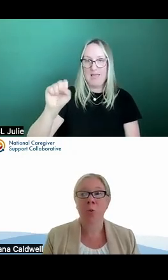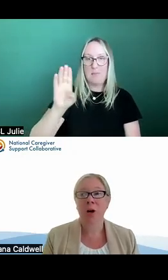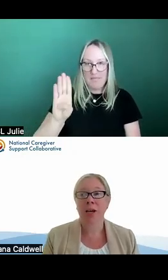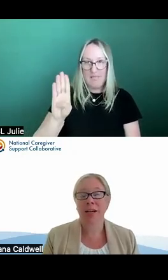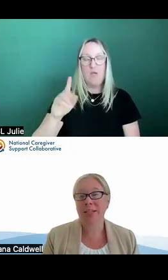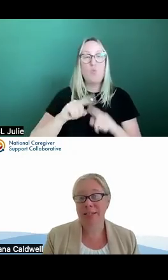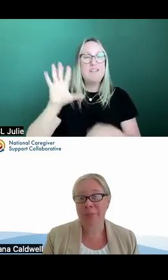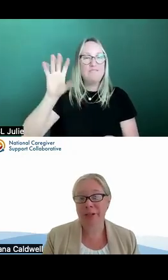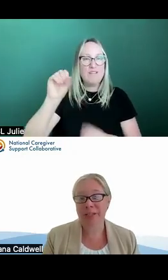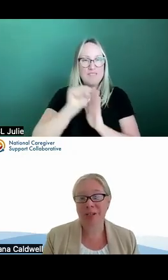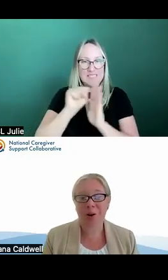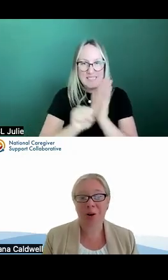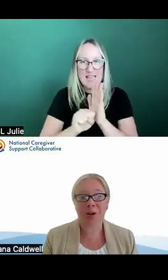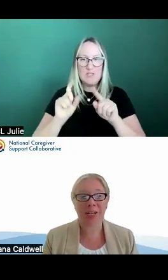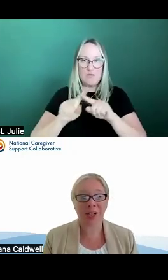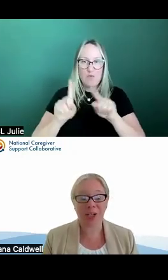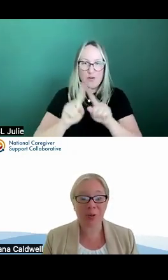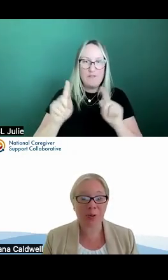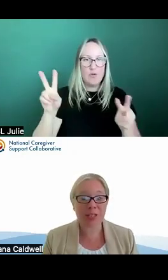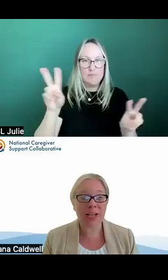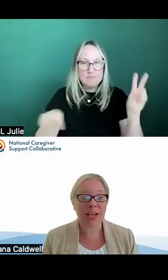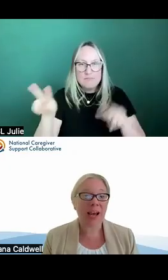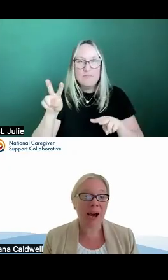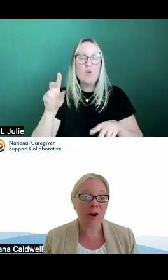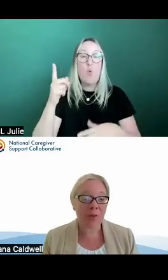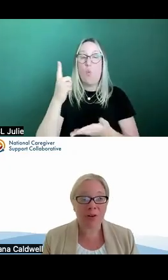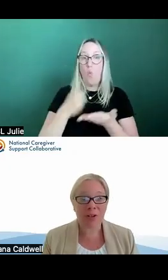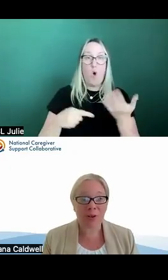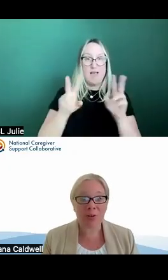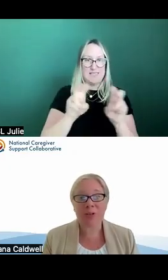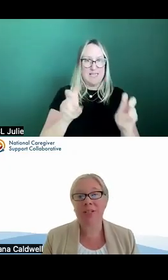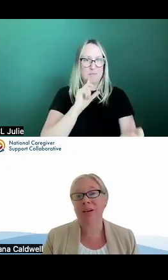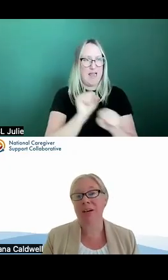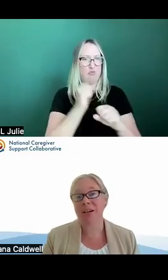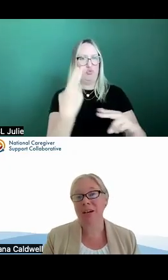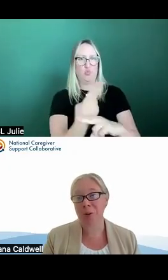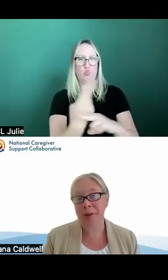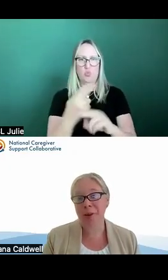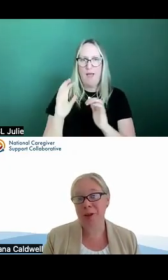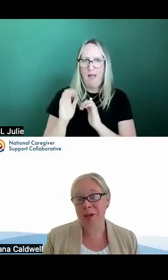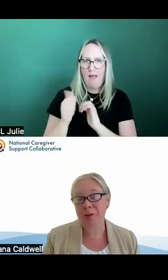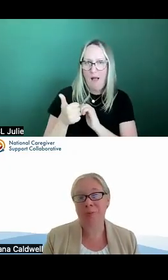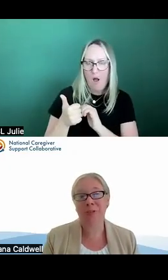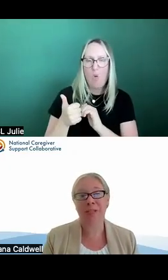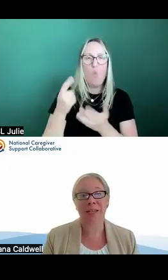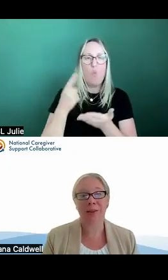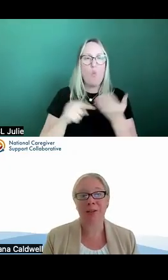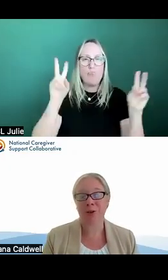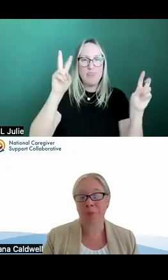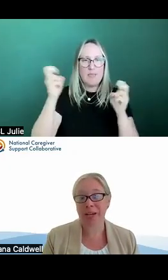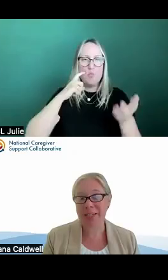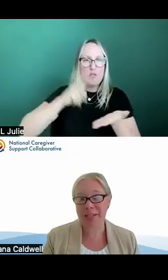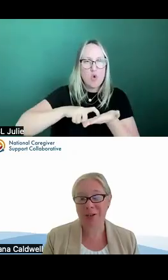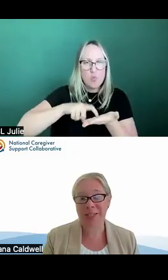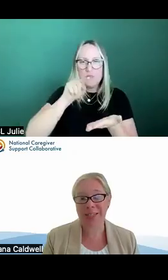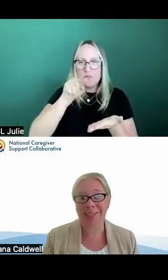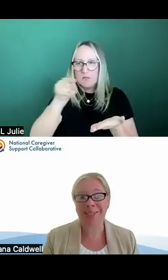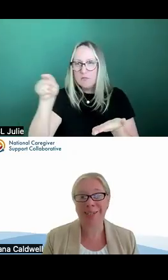what assessments are in use, how they're used, common themes in the domains that are assessed,